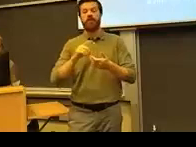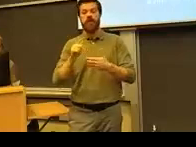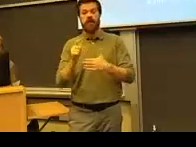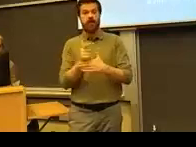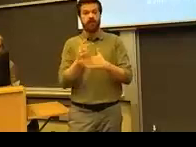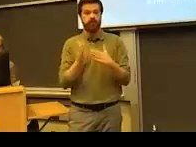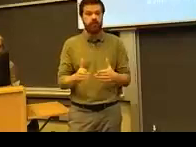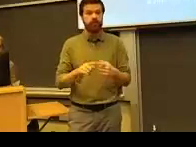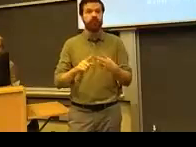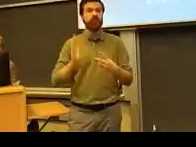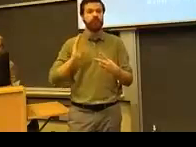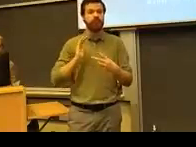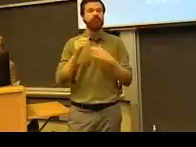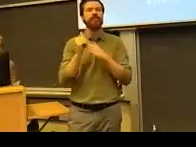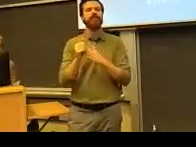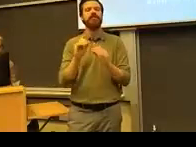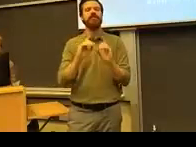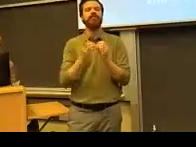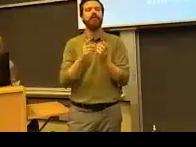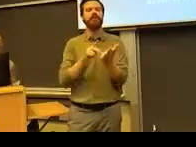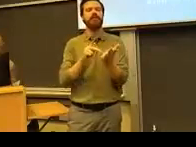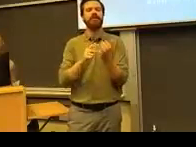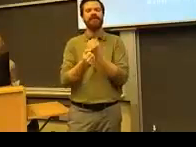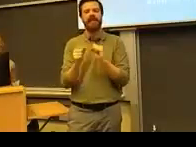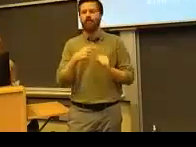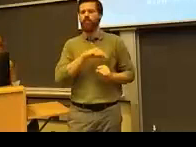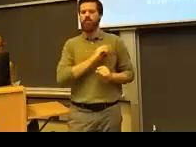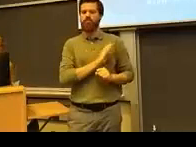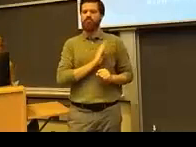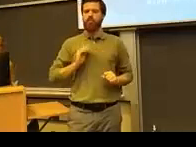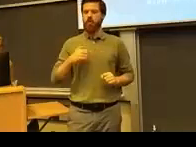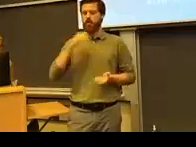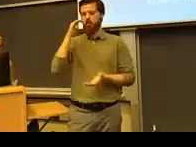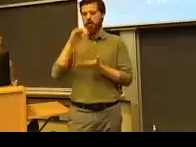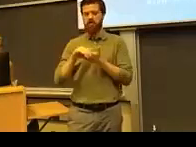and leading the department psychiatry's safety and quality board I believe uh he joined the medicine